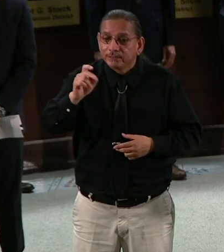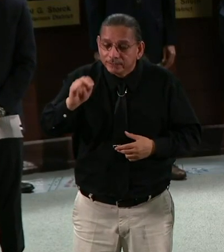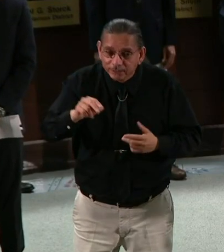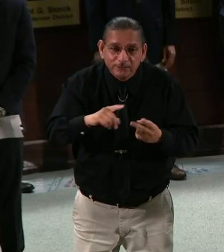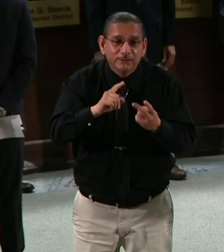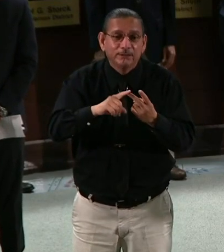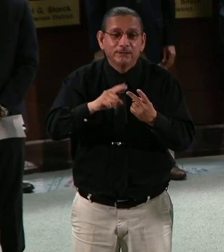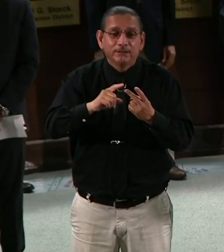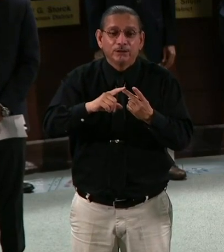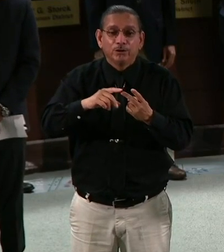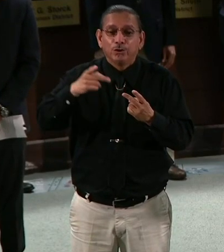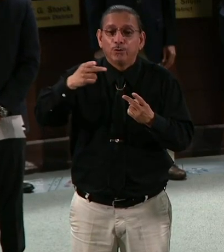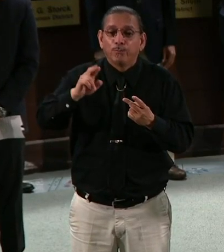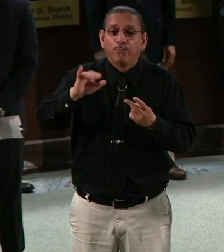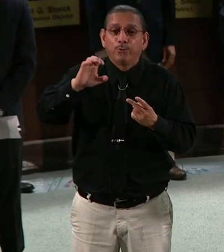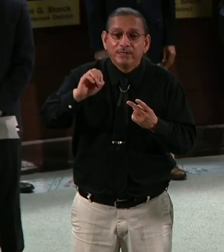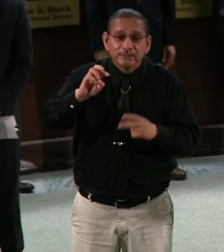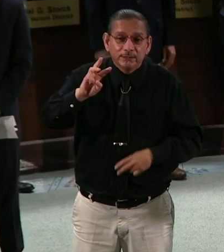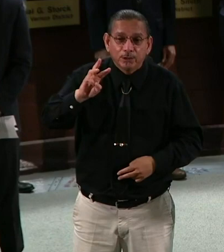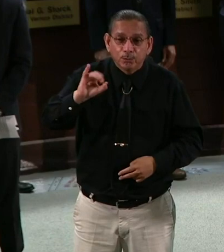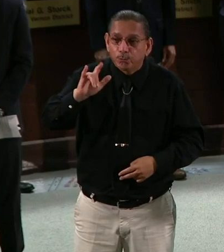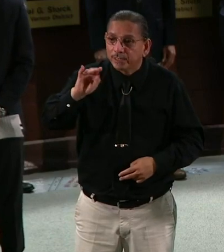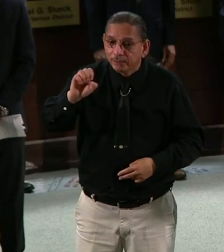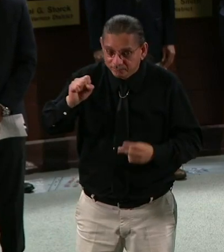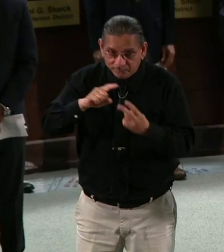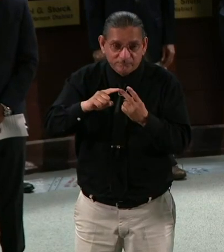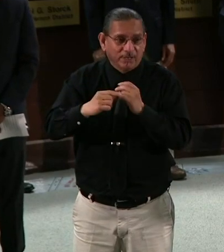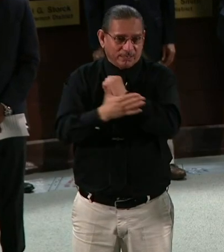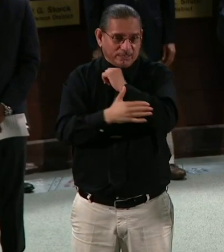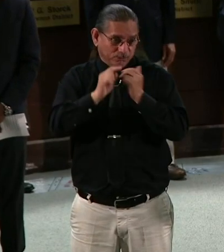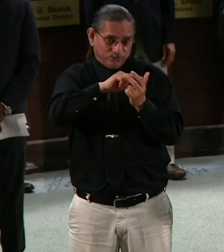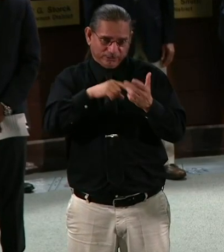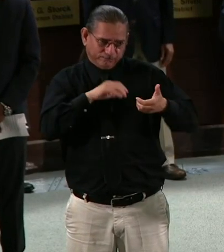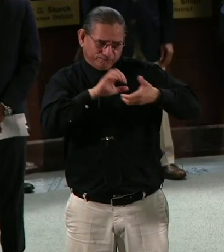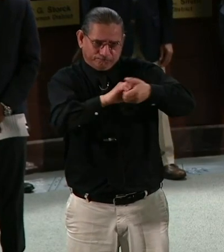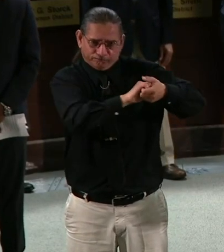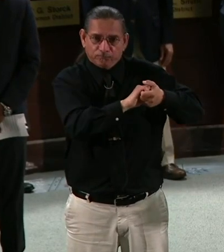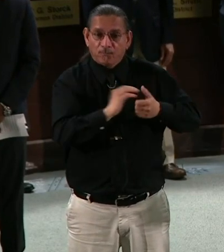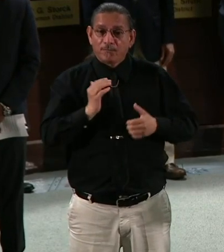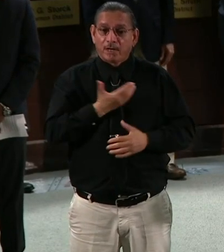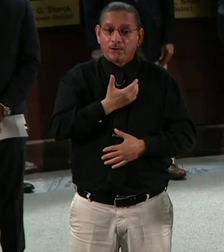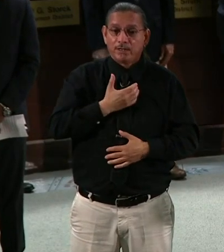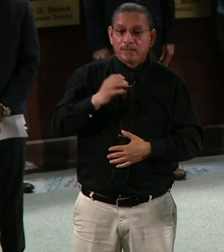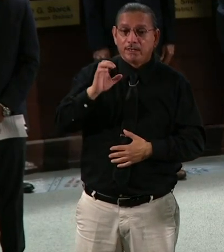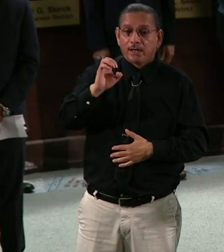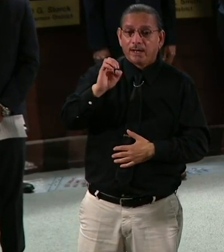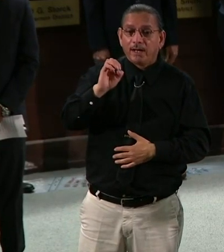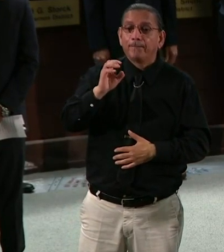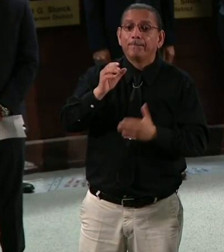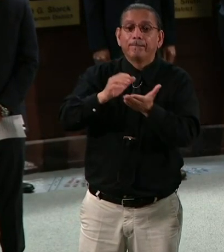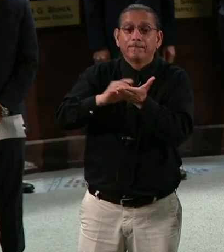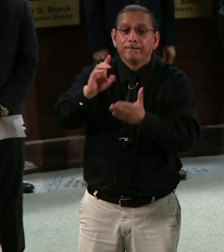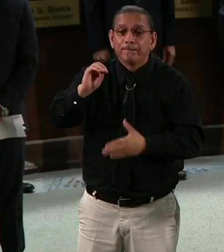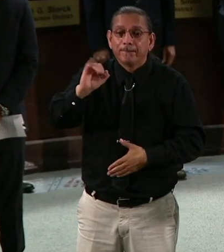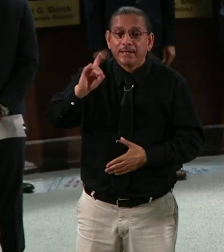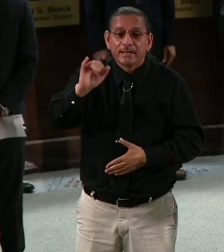COUNTY. OUR MEDICAID PROGRAM HAS WORK TO MAKE IT AS EASY AS